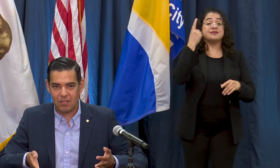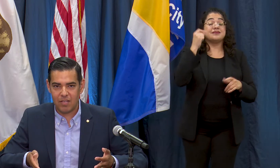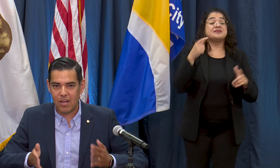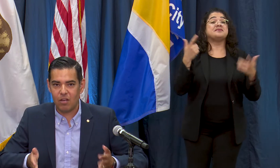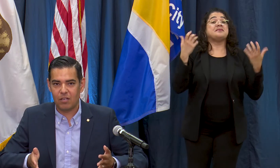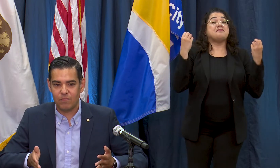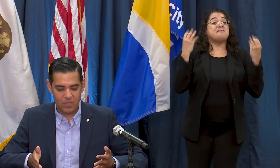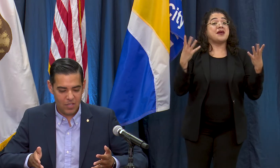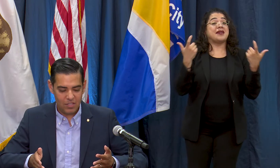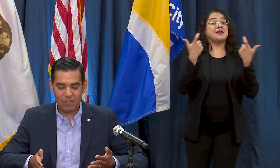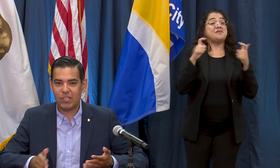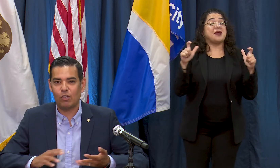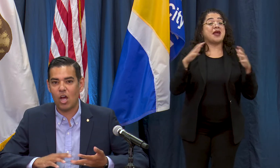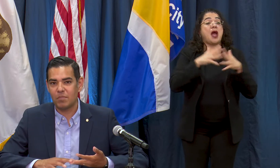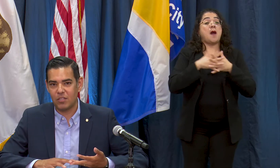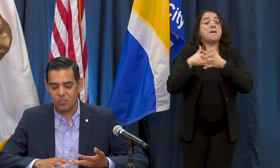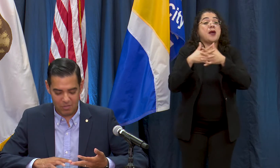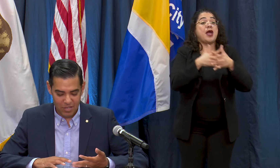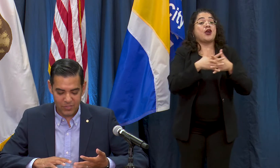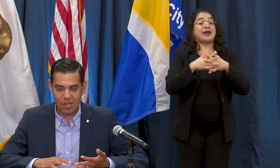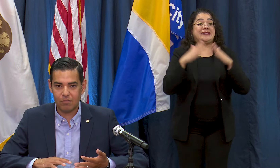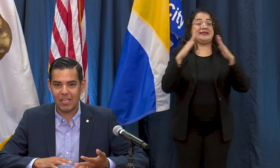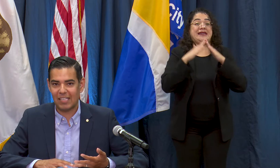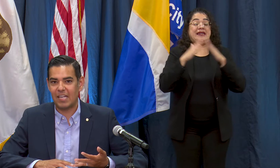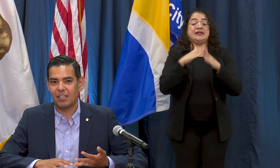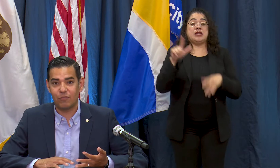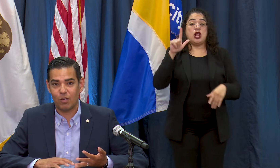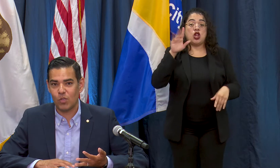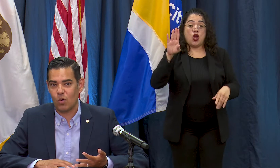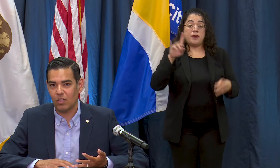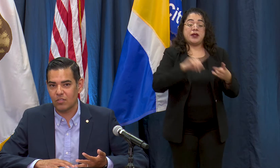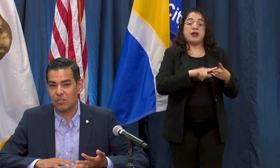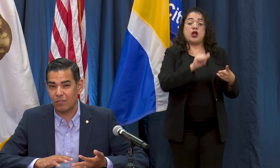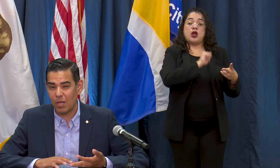head on. It left out Long Beach, left out Atlanta, left out New Orleans, left up